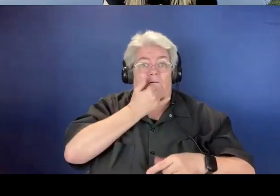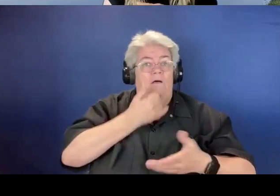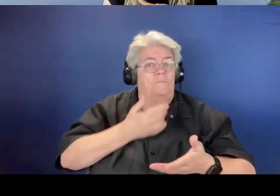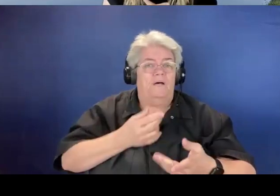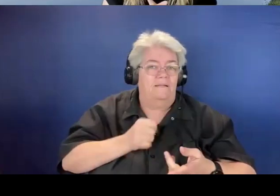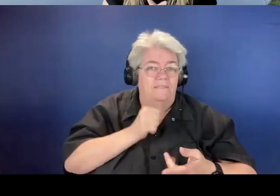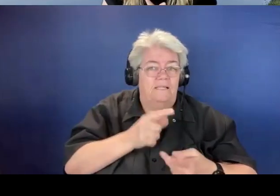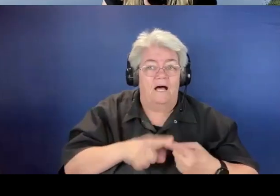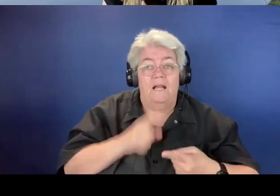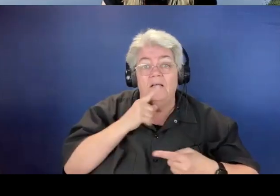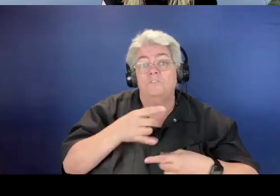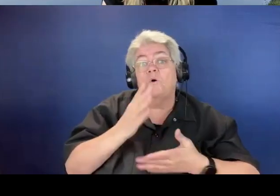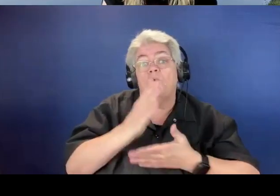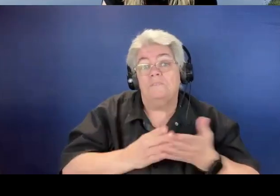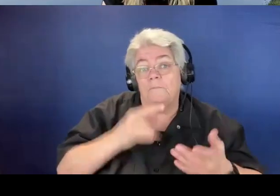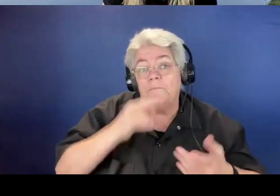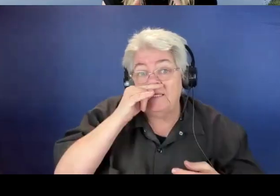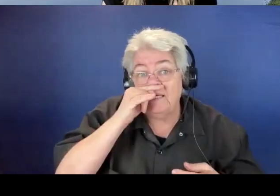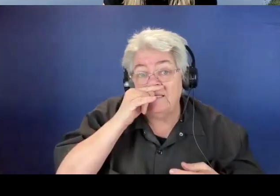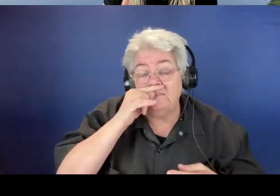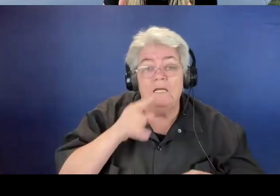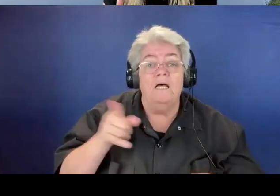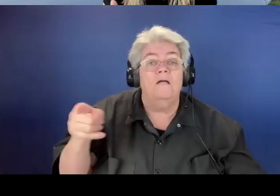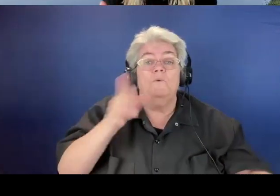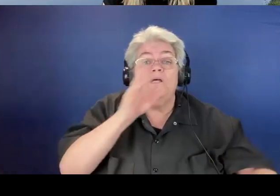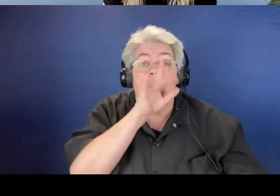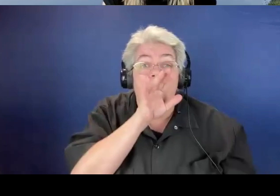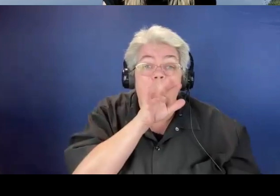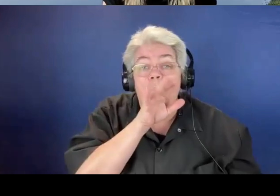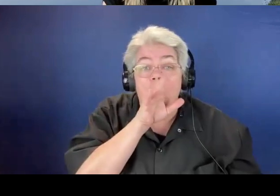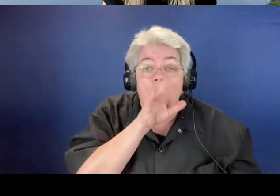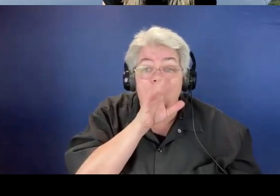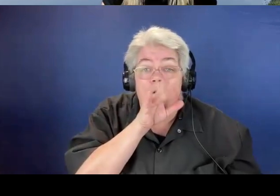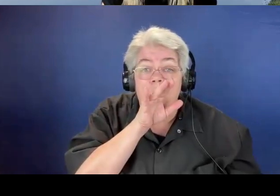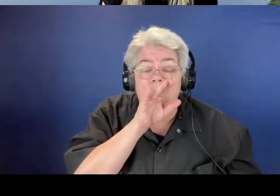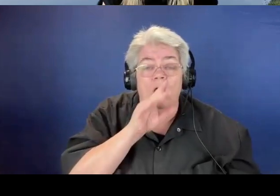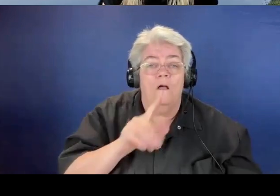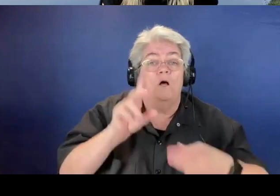appears to not comprehend oral multi-step commands.